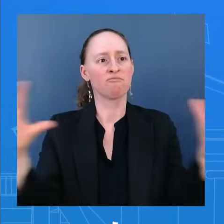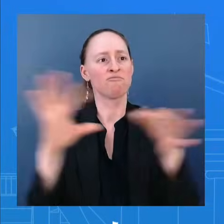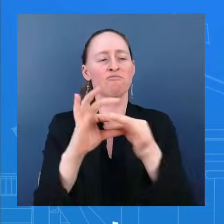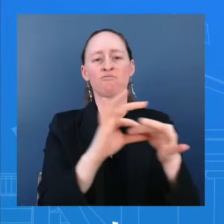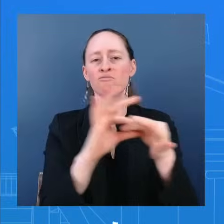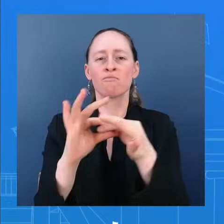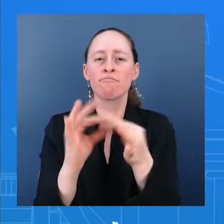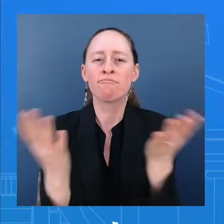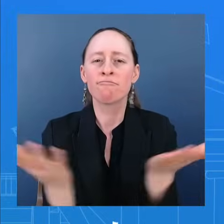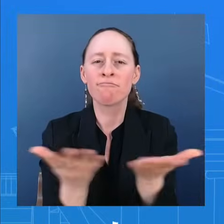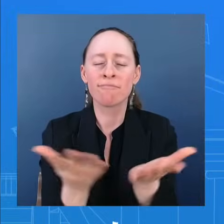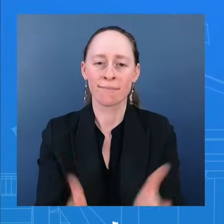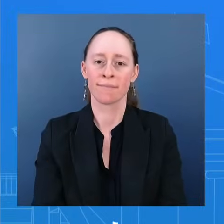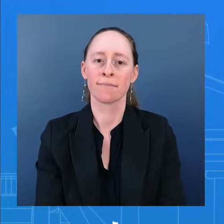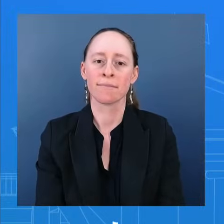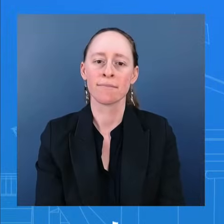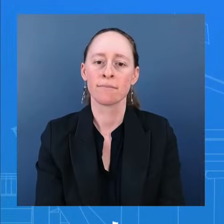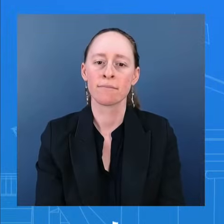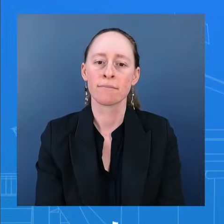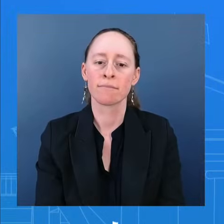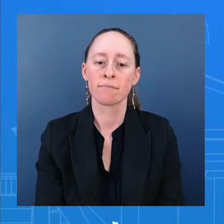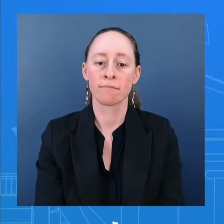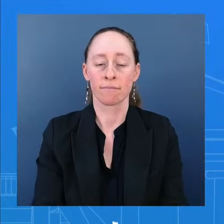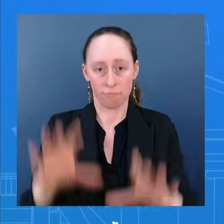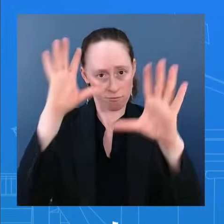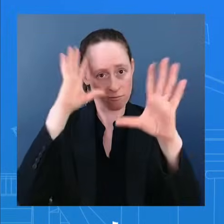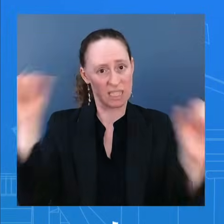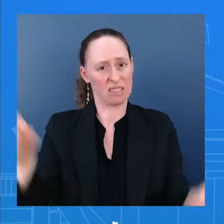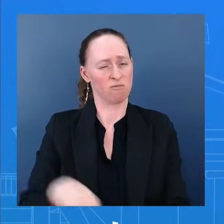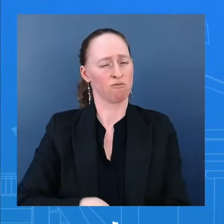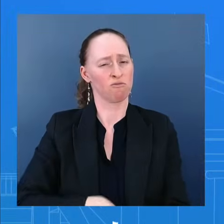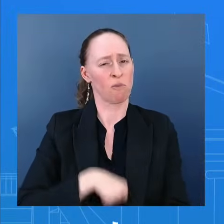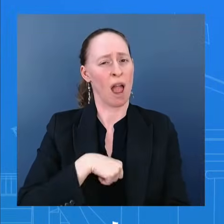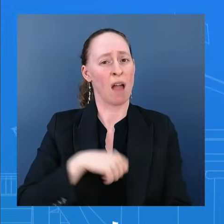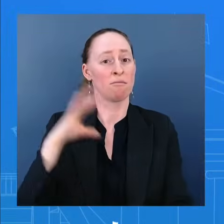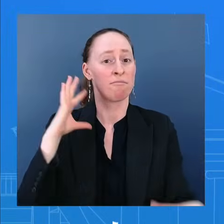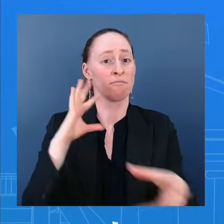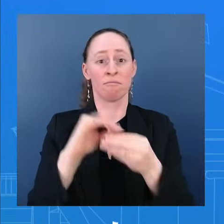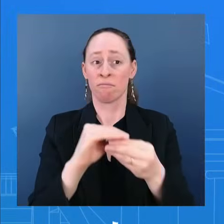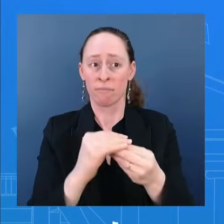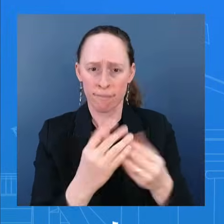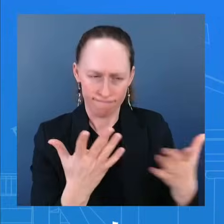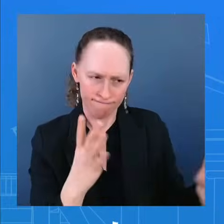I mean, we've elevated the Quad now -- the Indo-Pacific Quad. I don't know how many meetings he's had now inside the Quad